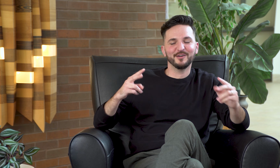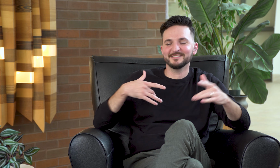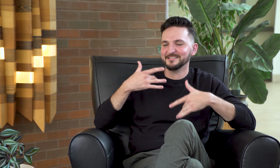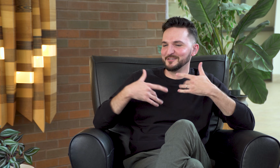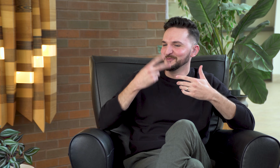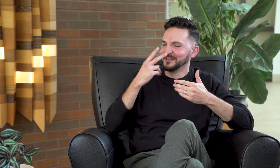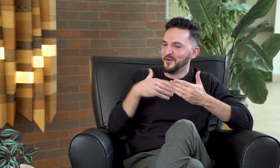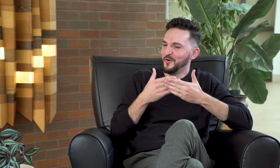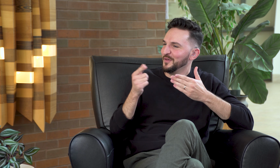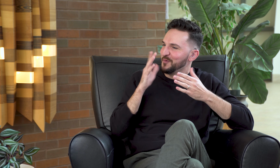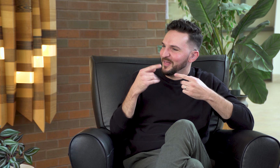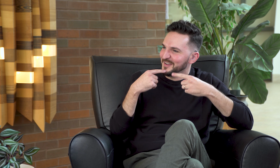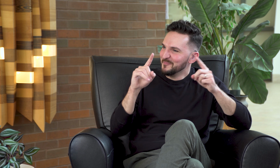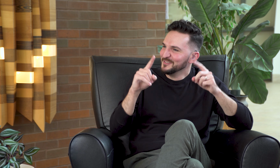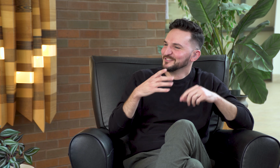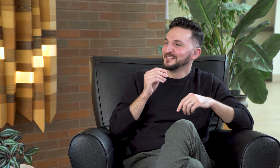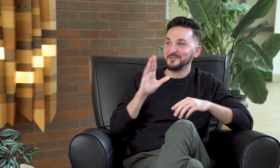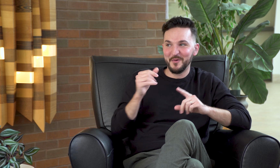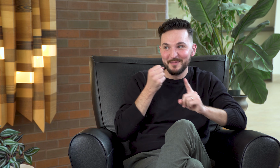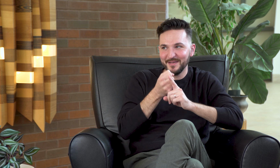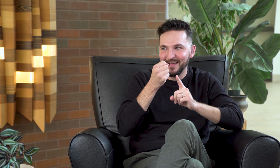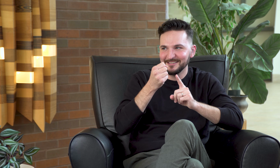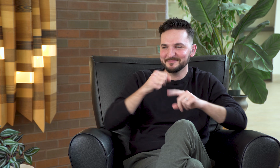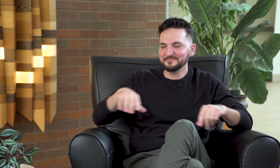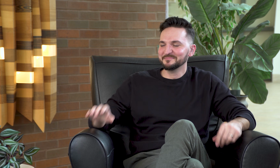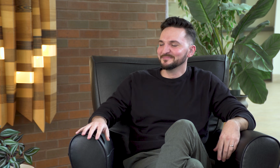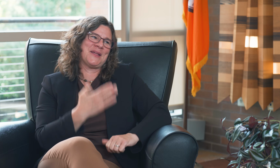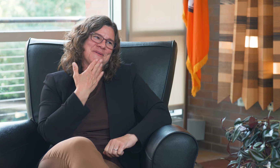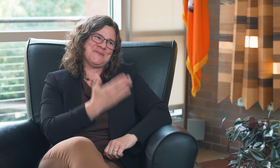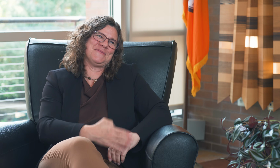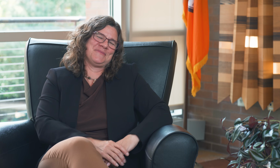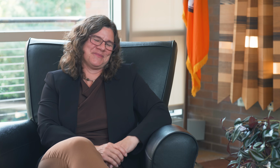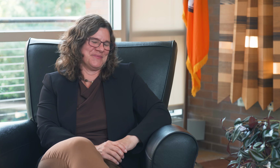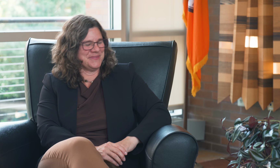I'm very excited to see what you accomplish here and the impact you'll have. Thank you.